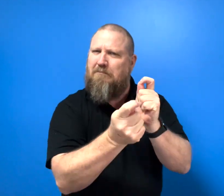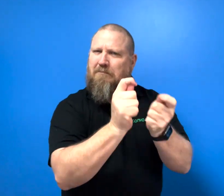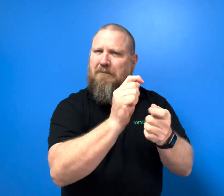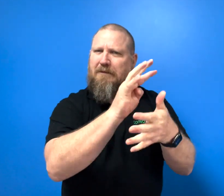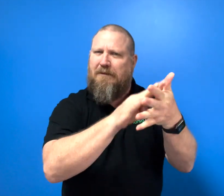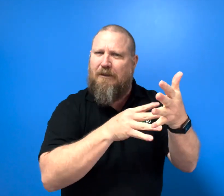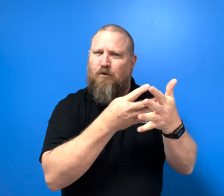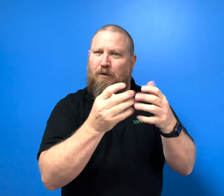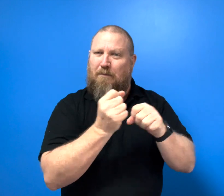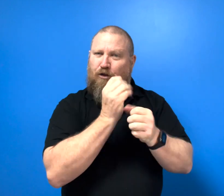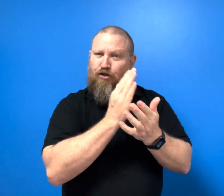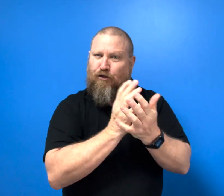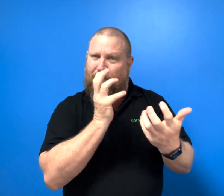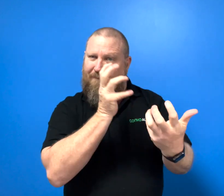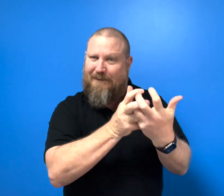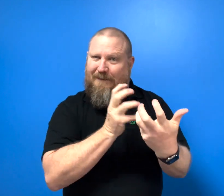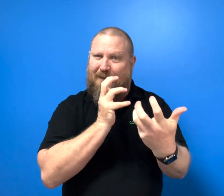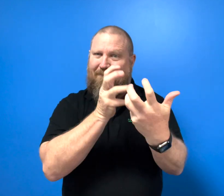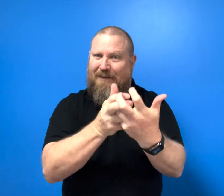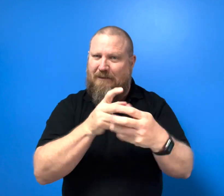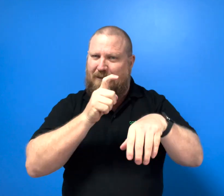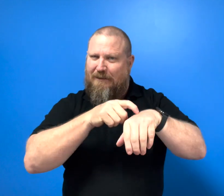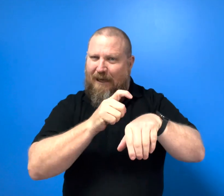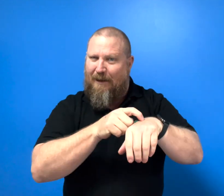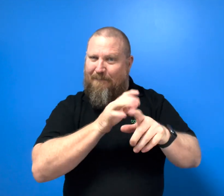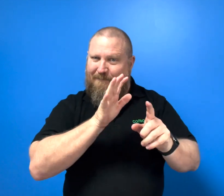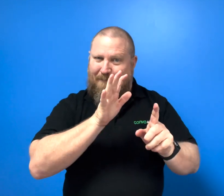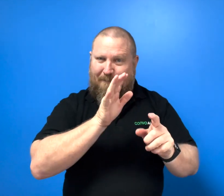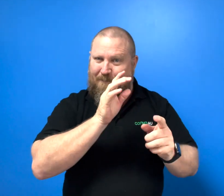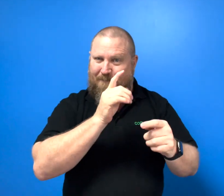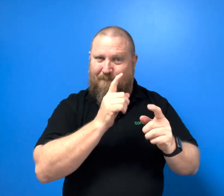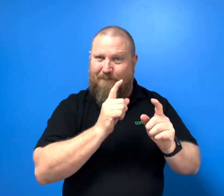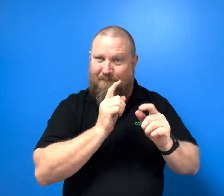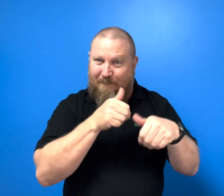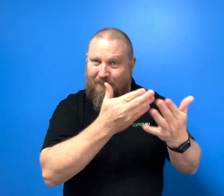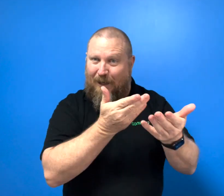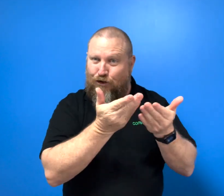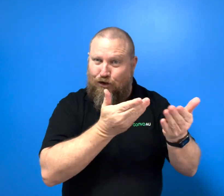While we are at this, we also are monitoring the service to make sure you get most of our service.